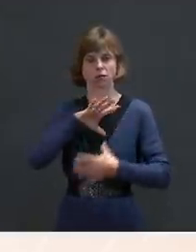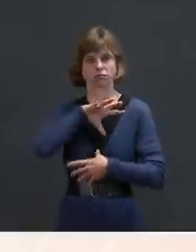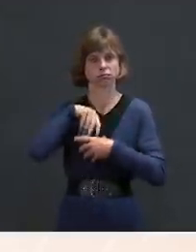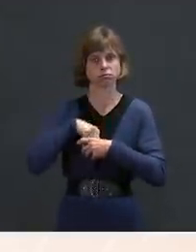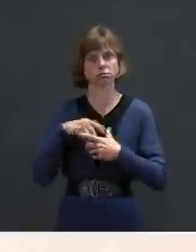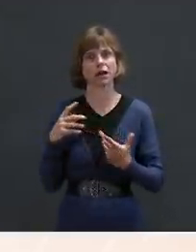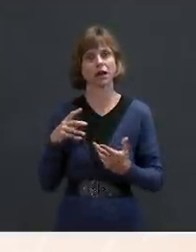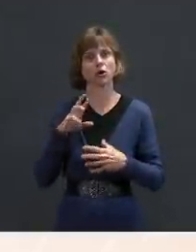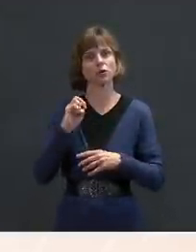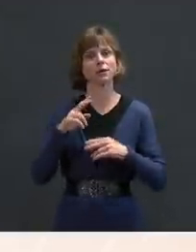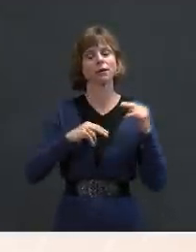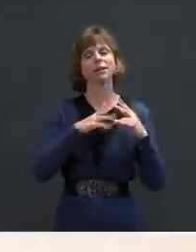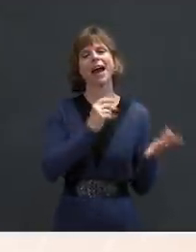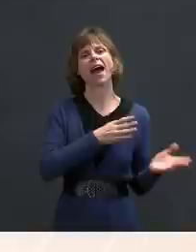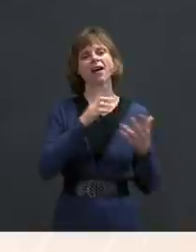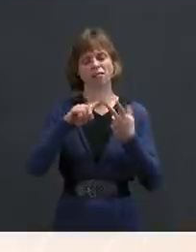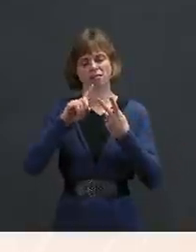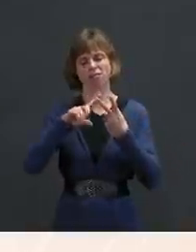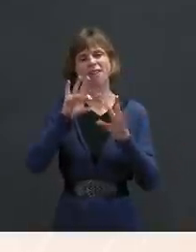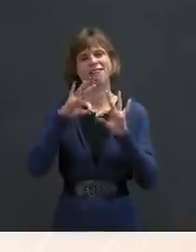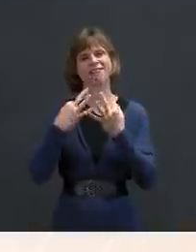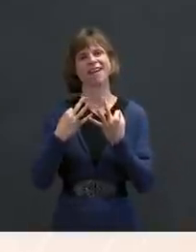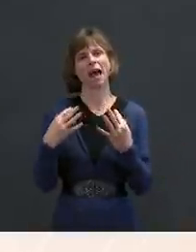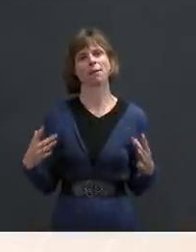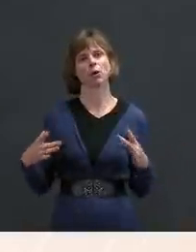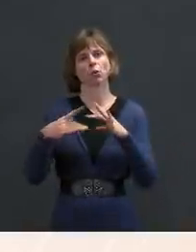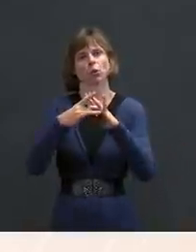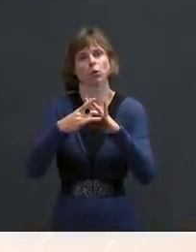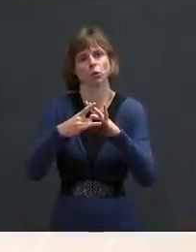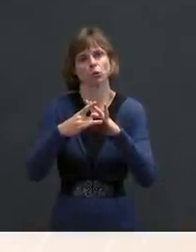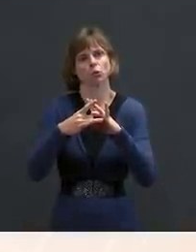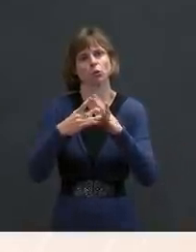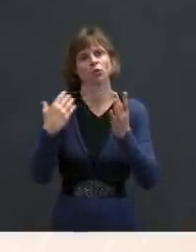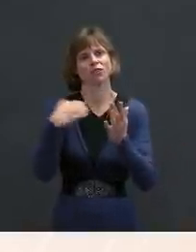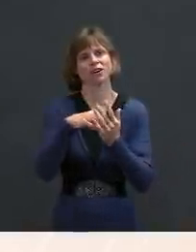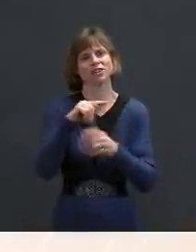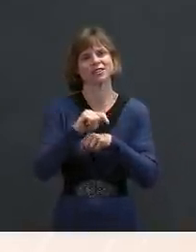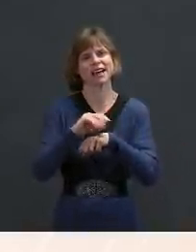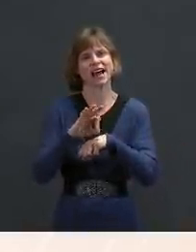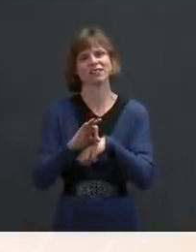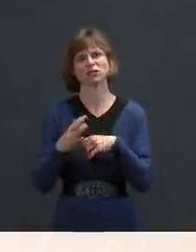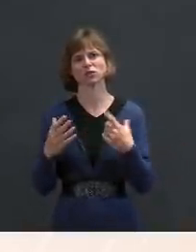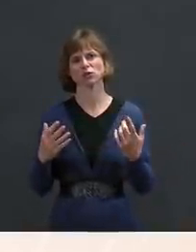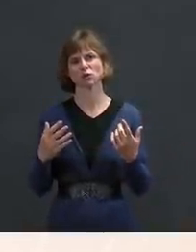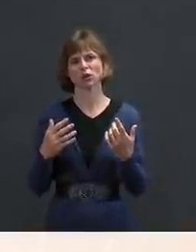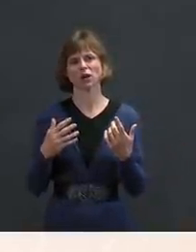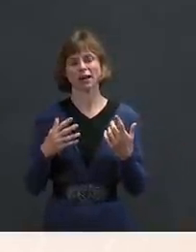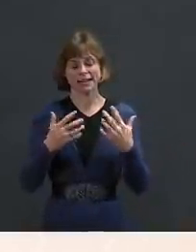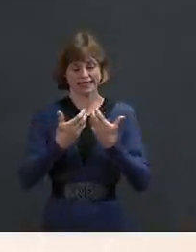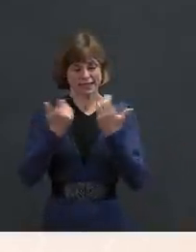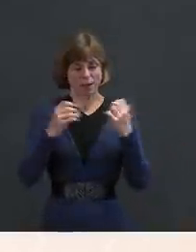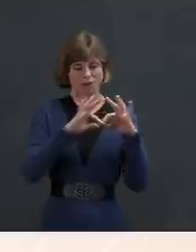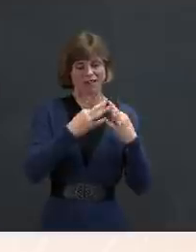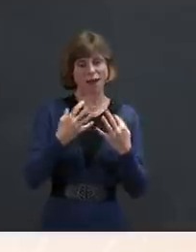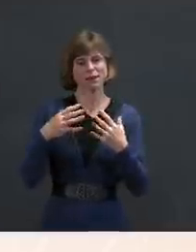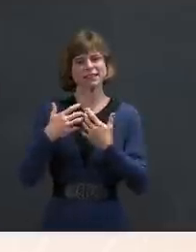how big is this population of separated families right now, of separated children? And how many have you already been able to reunify?